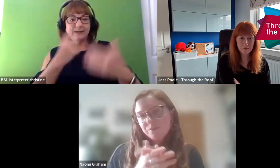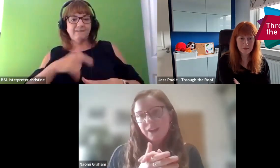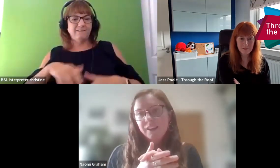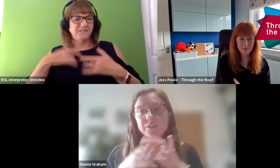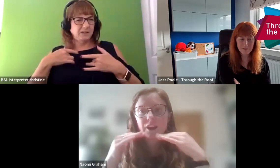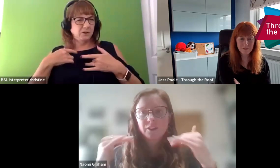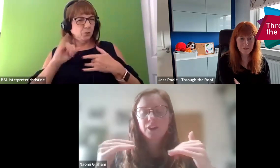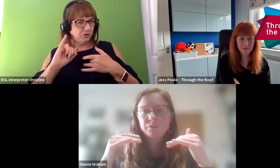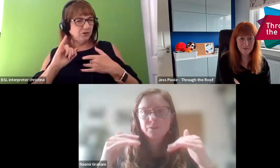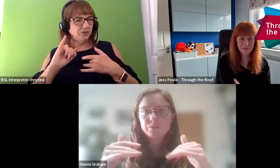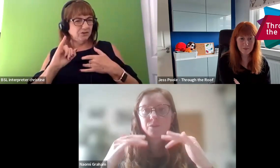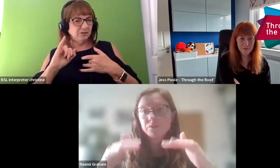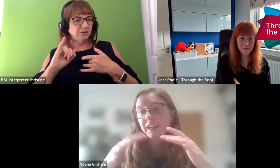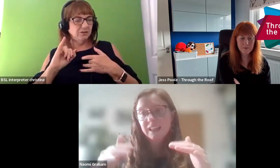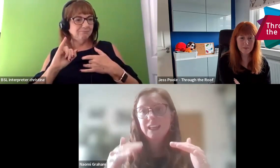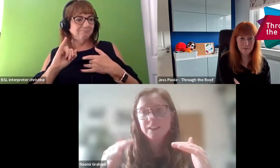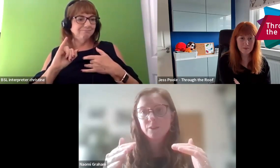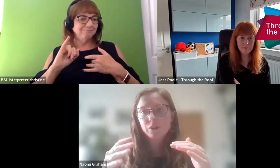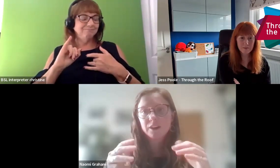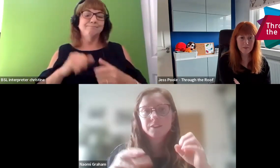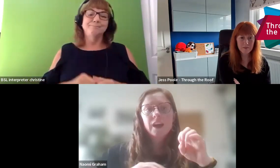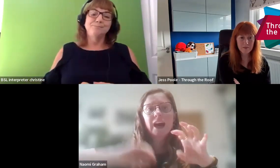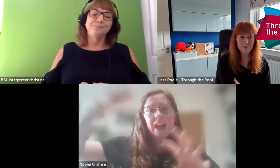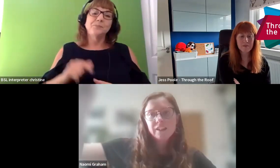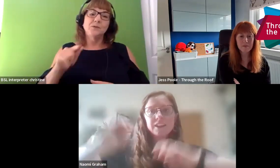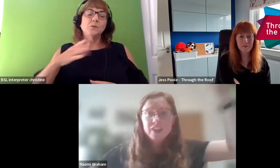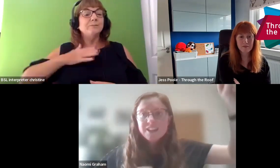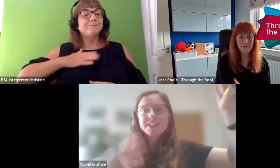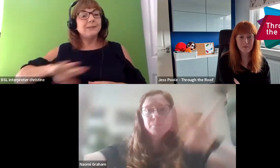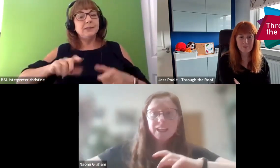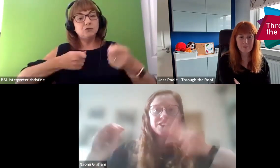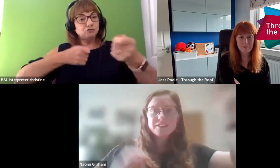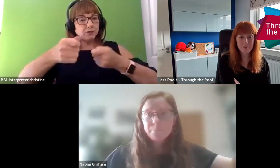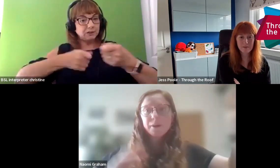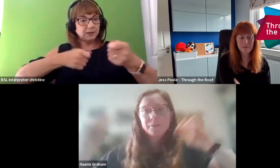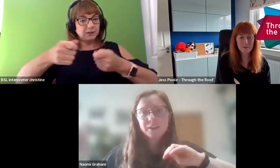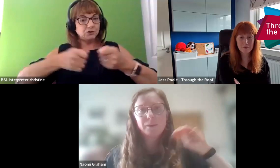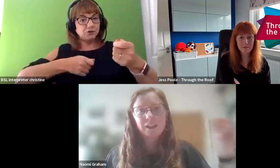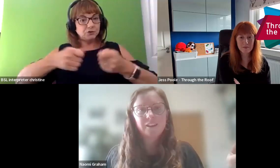things are kind of regulating for us, and anything changing and picked and tempo is going to be